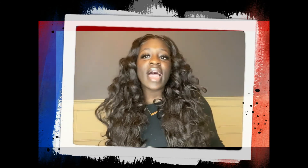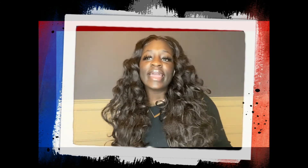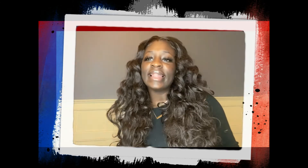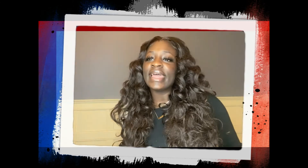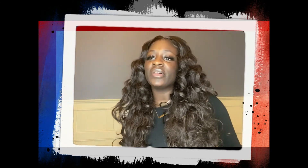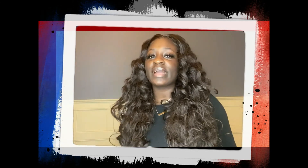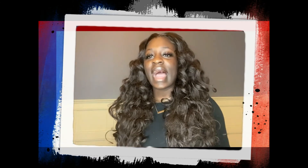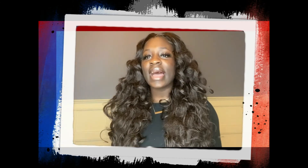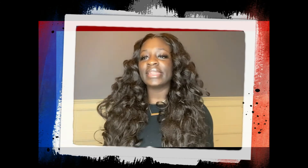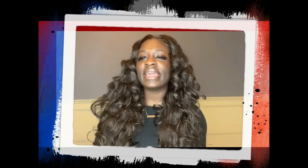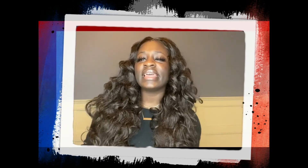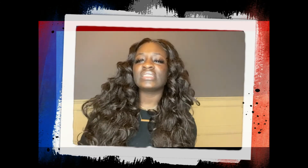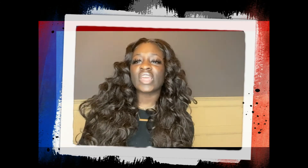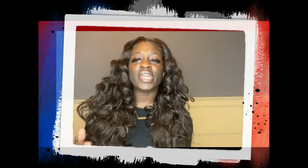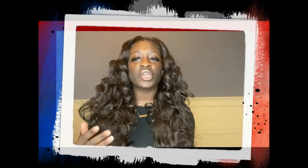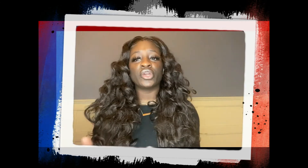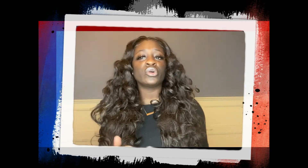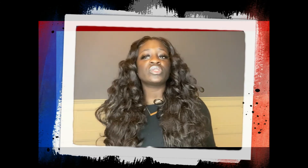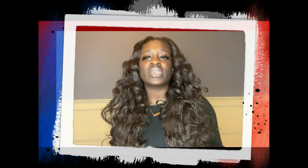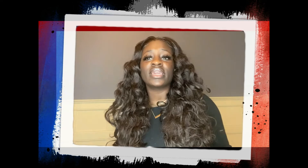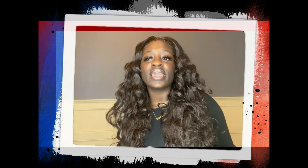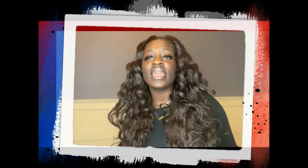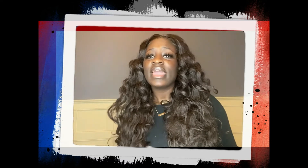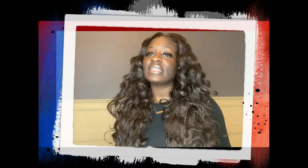Try a little kindness and you'll see